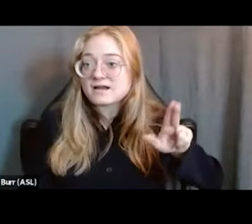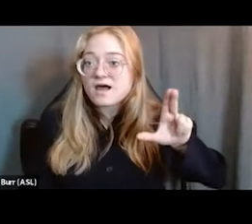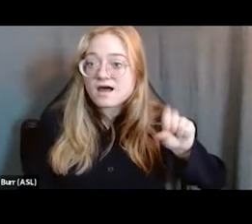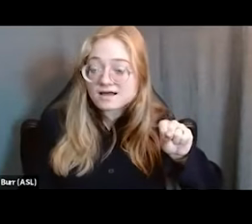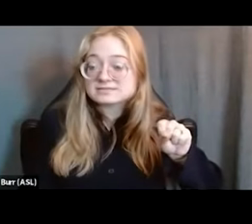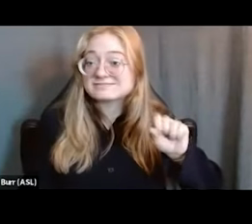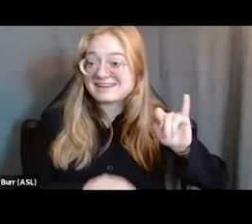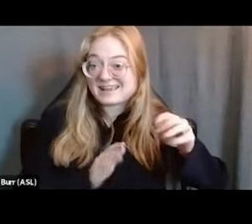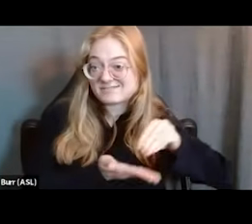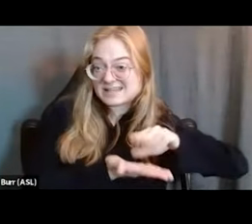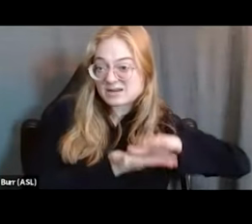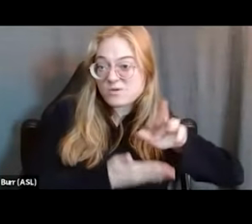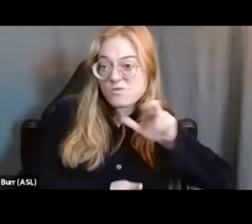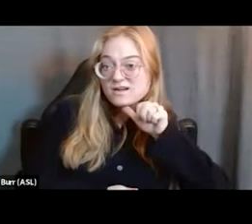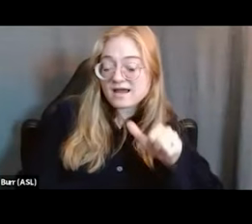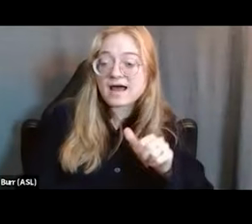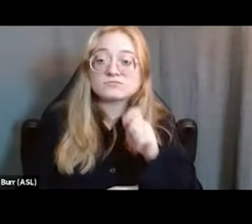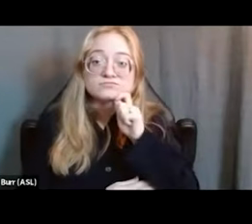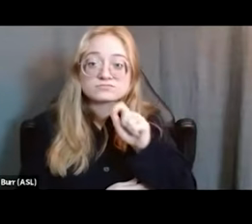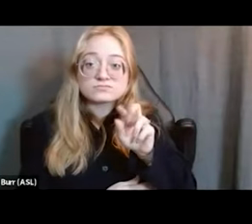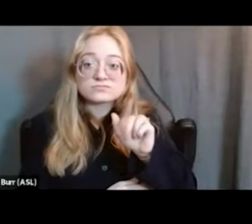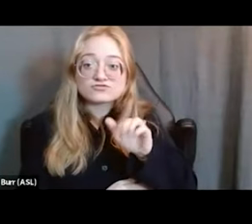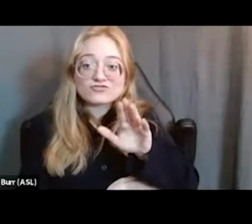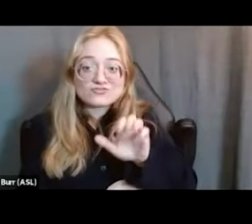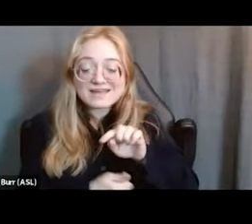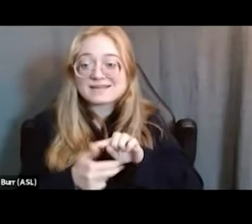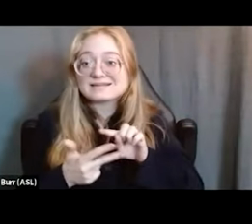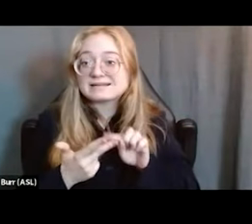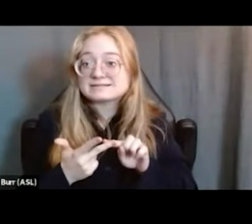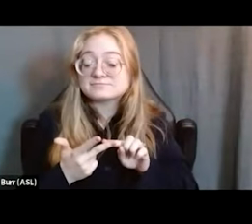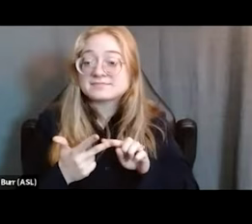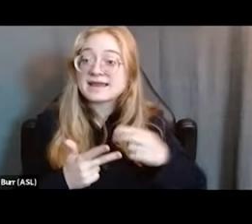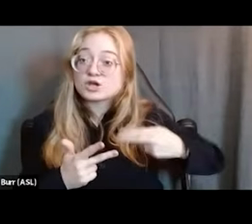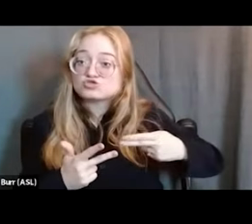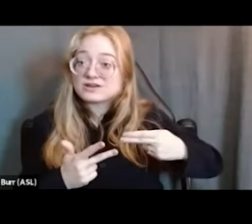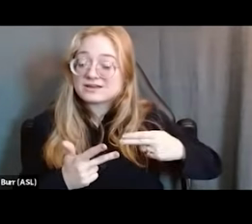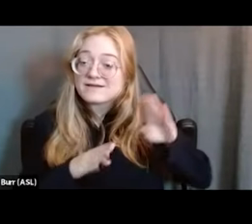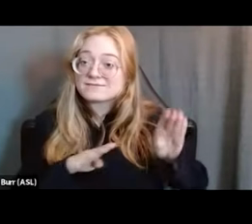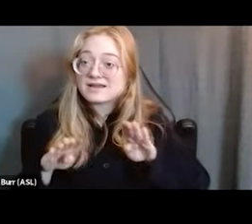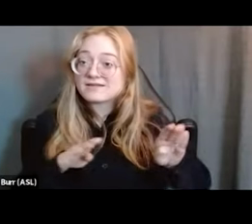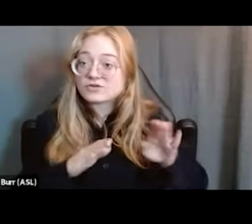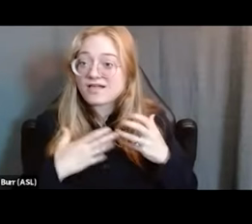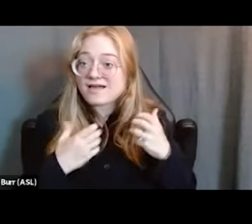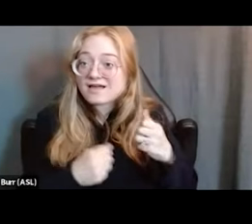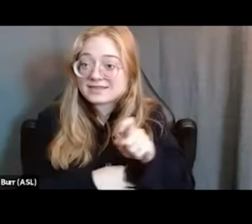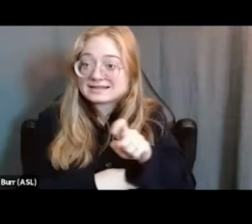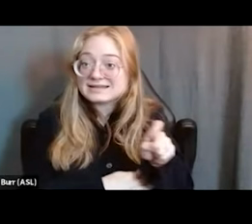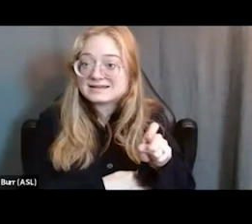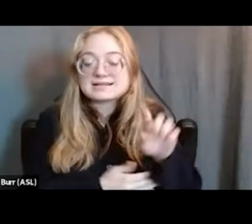or experiencing homelessness, because they might have a history of behavioral health needs or have ongoing behavioral health needs. This discrimination occurs